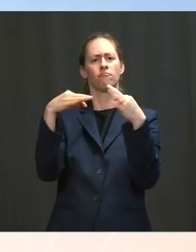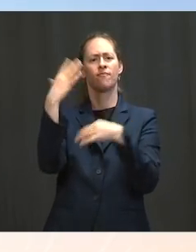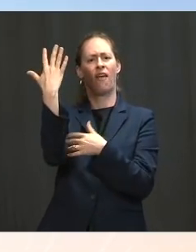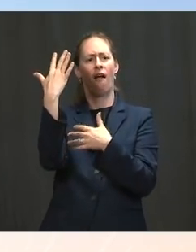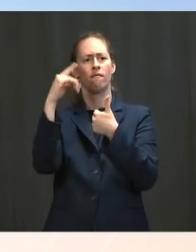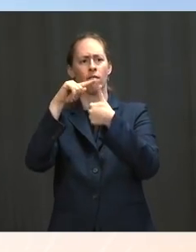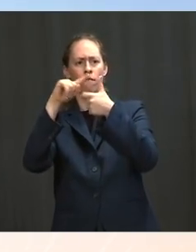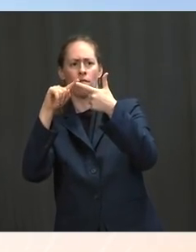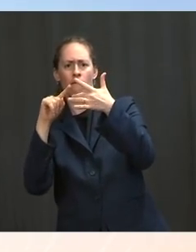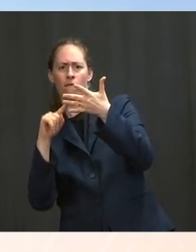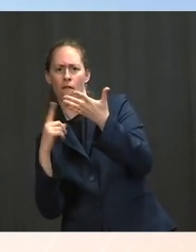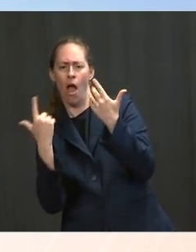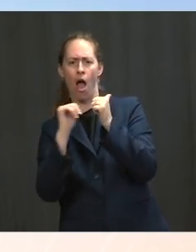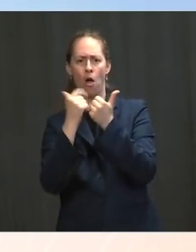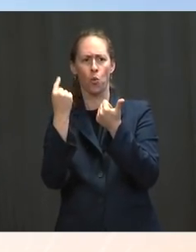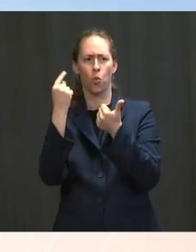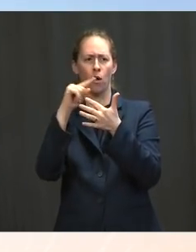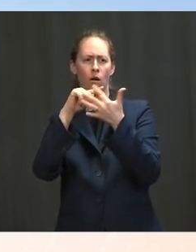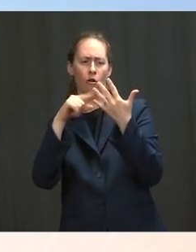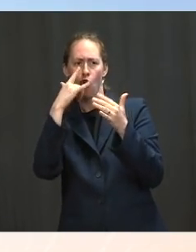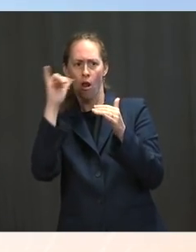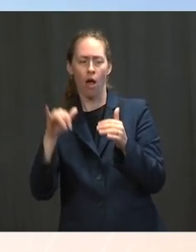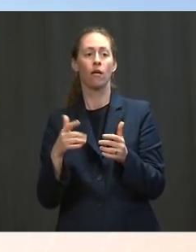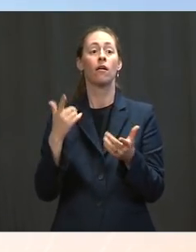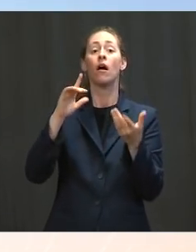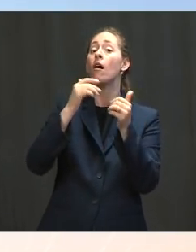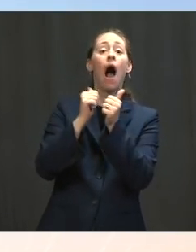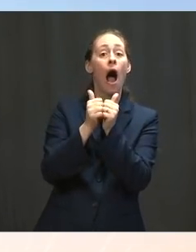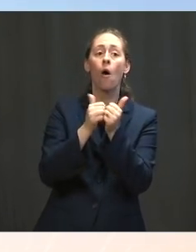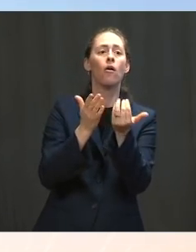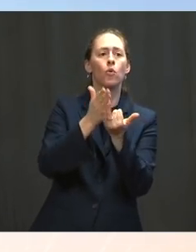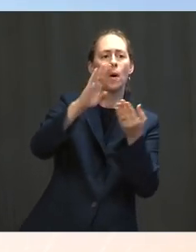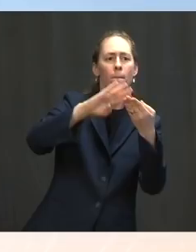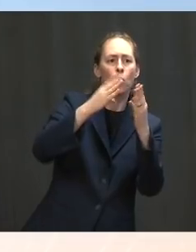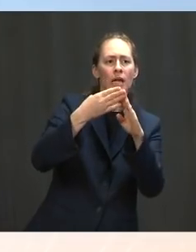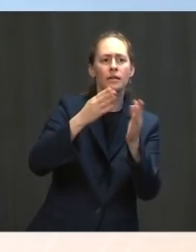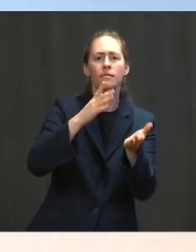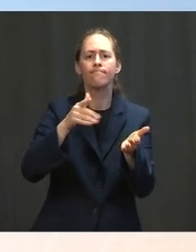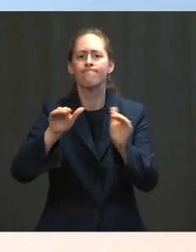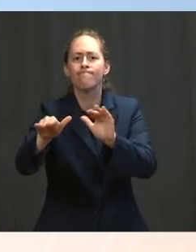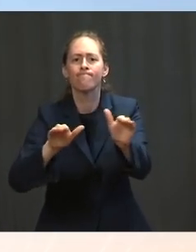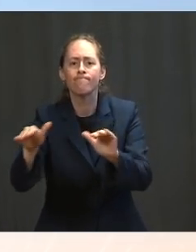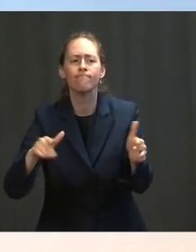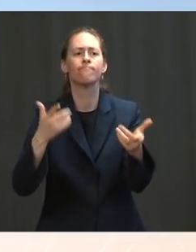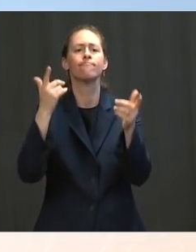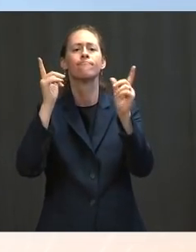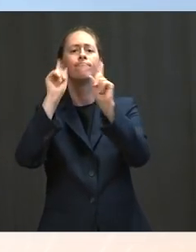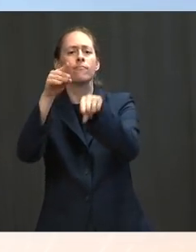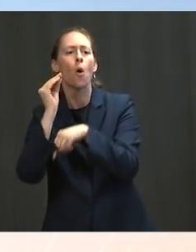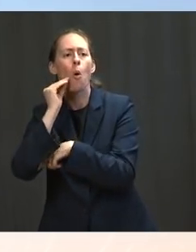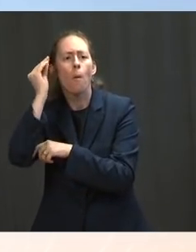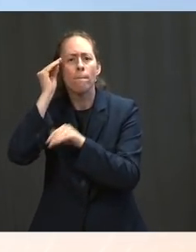One: targeted, community-by-community, door-to-door outreach to get remaining Americans vaccinated by ensuring they have the information they need